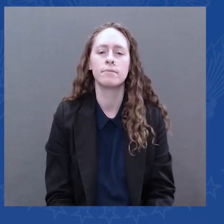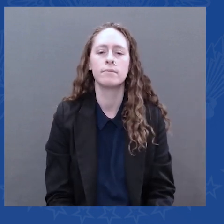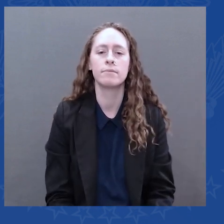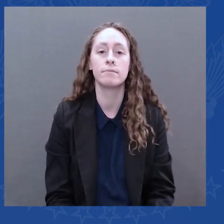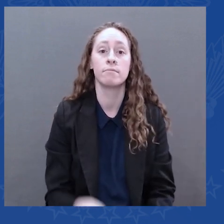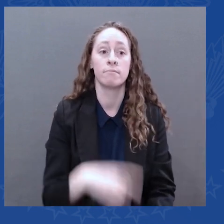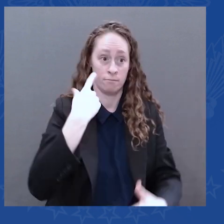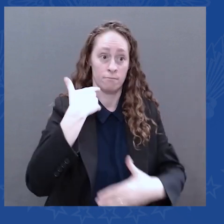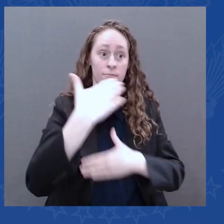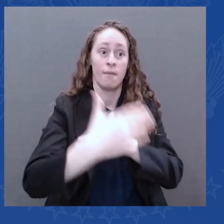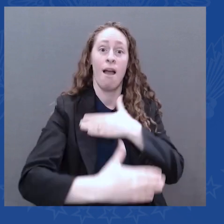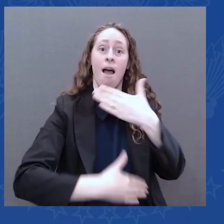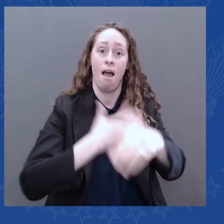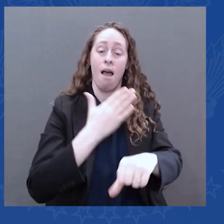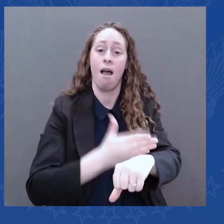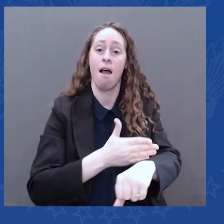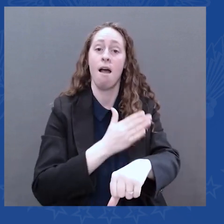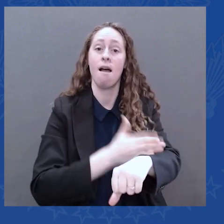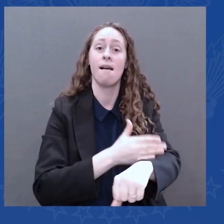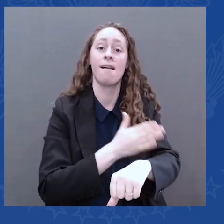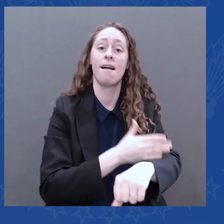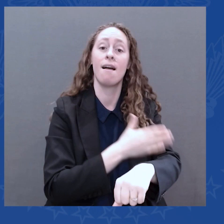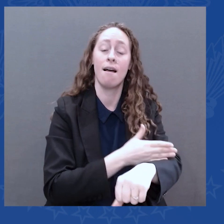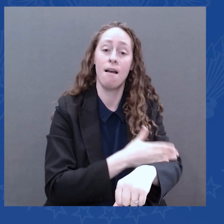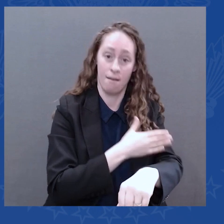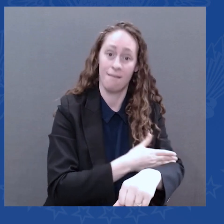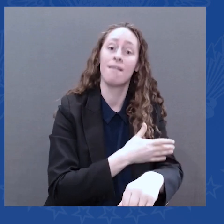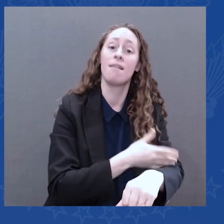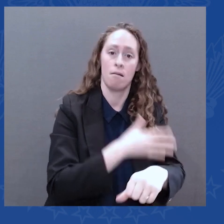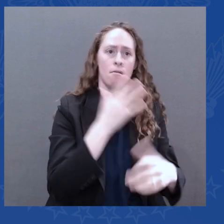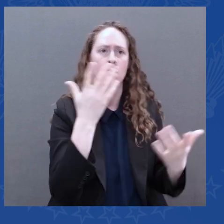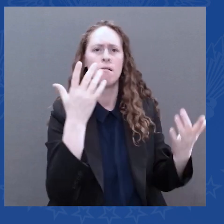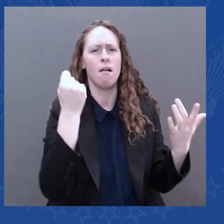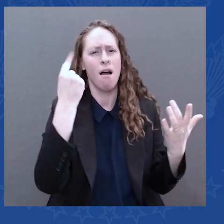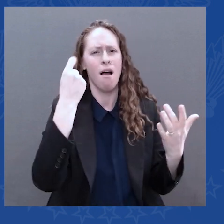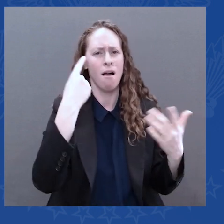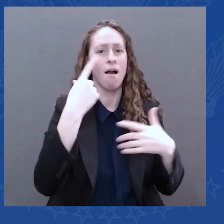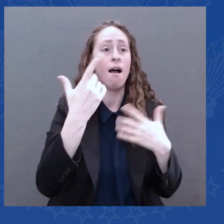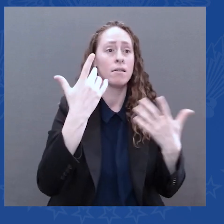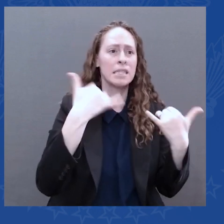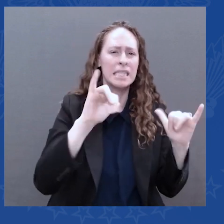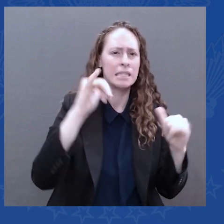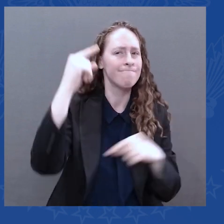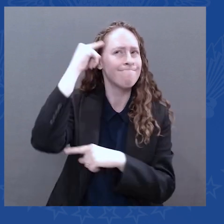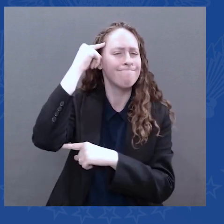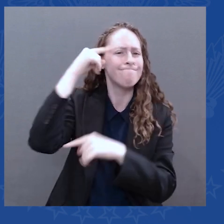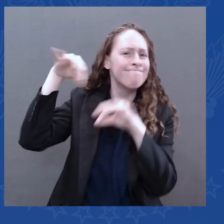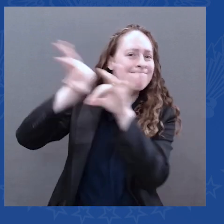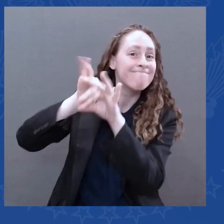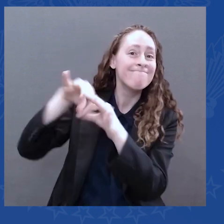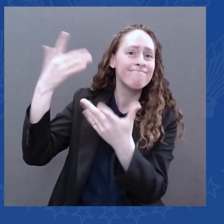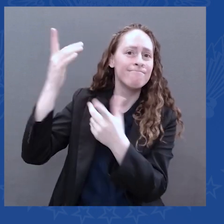net-zero climate goal we -- that we're shooting for. It's going to take some time to adjust gas supply chains